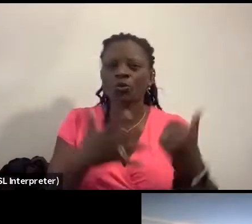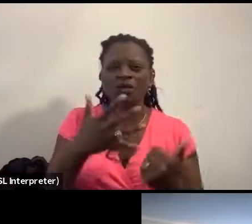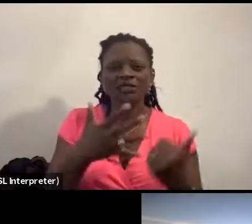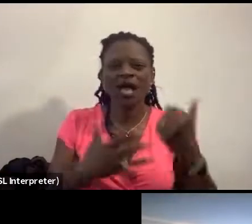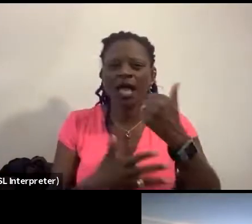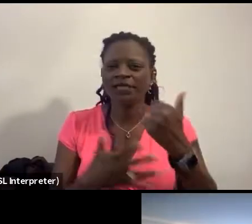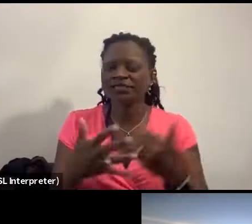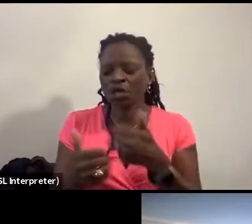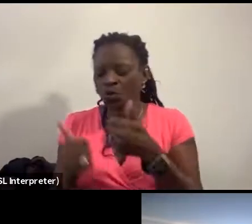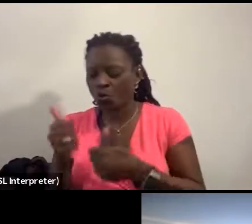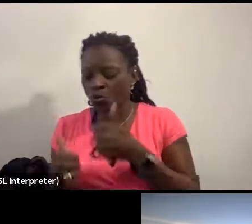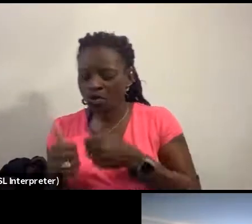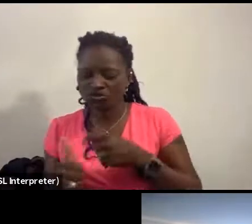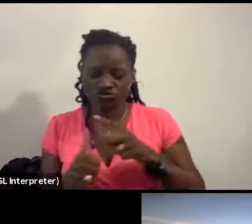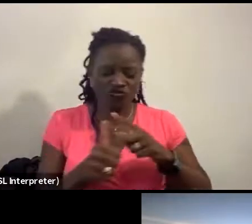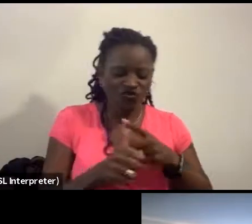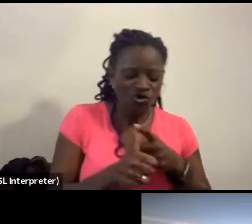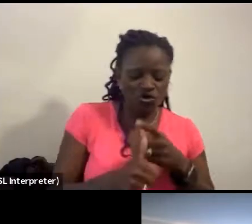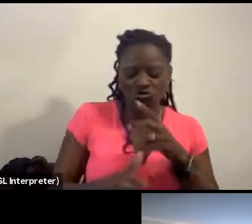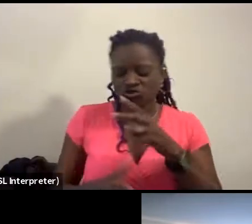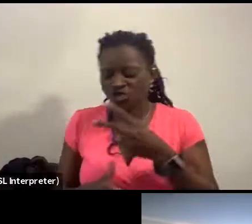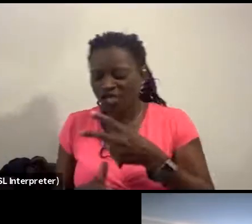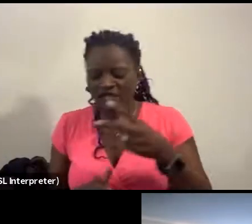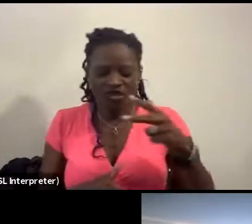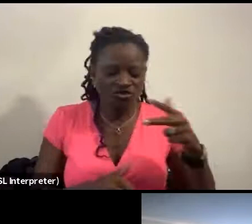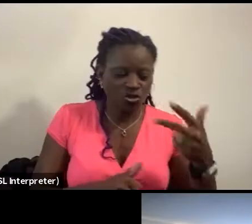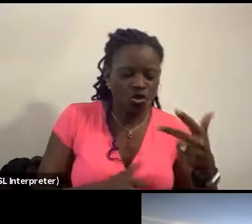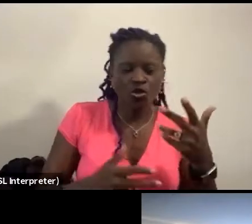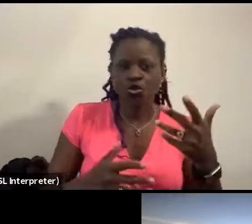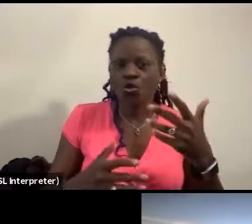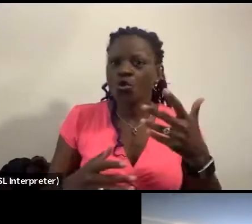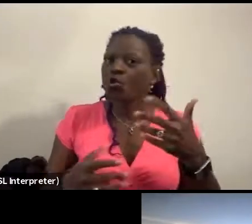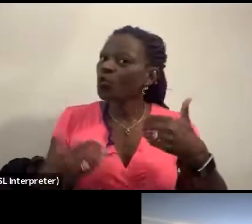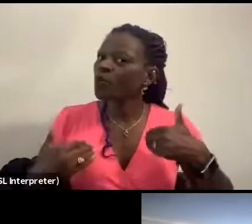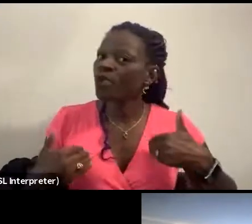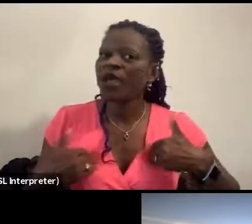Our focus is making sure that we have appointments and vaccines available for